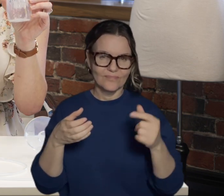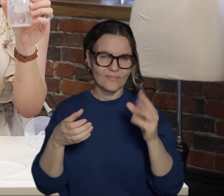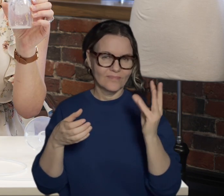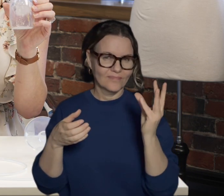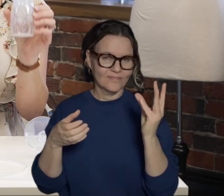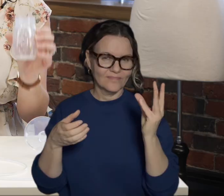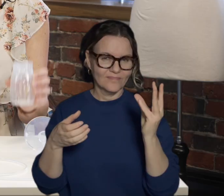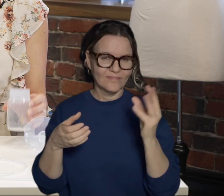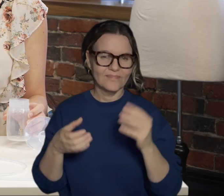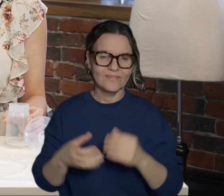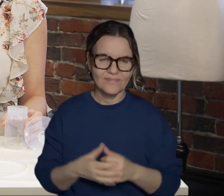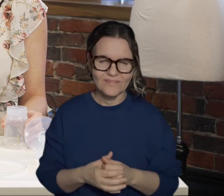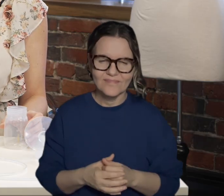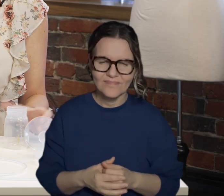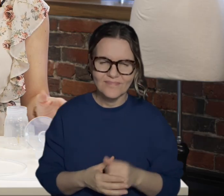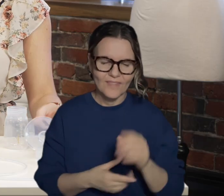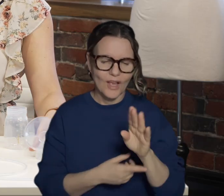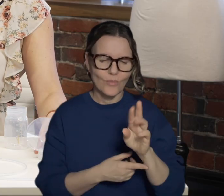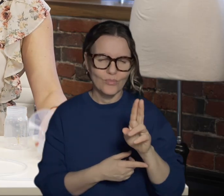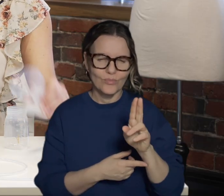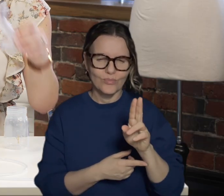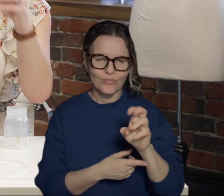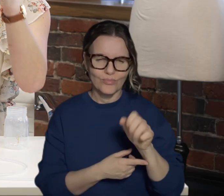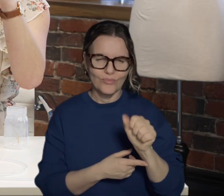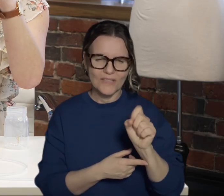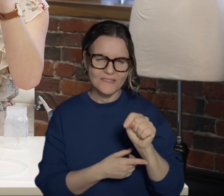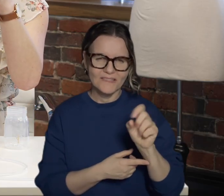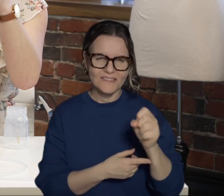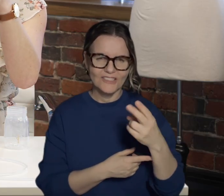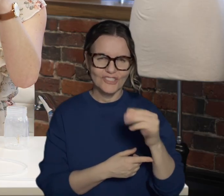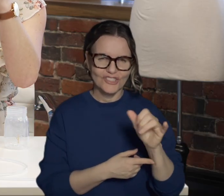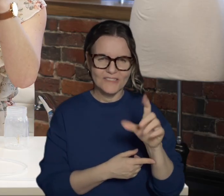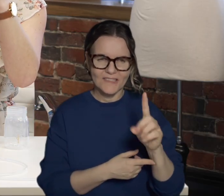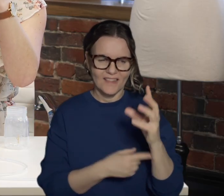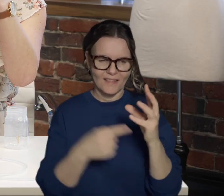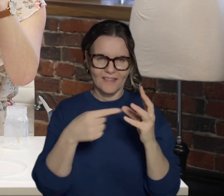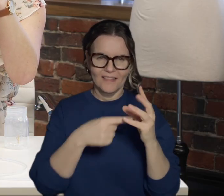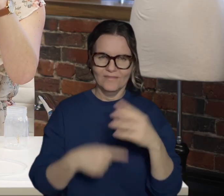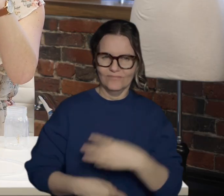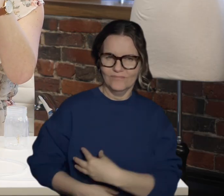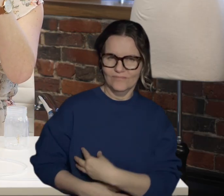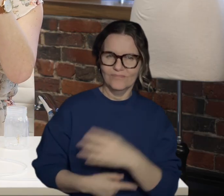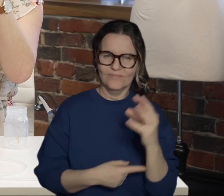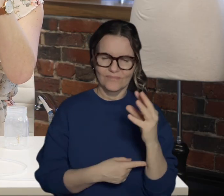up to our top portion so we have our breast shield here and on the bottom of the breast shield you're